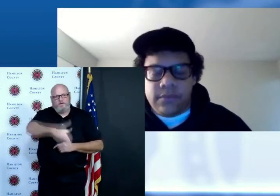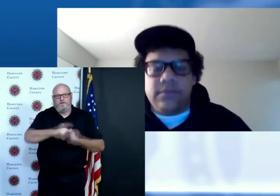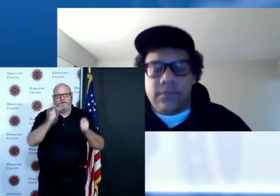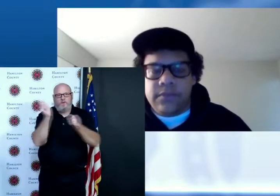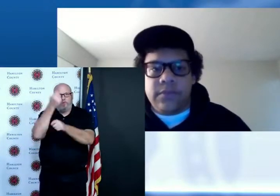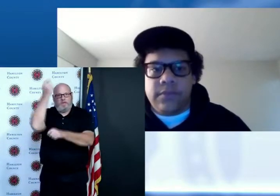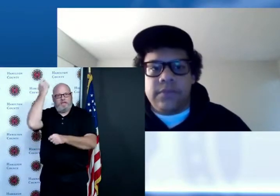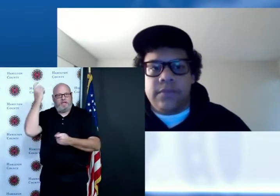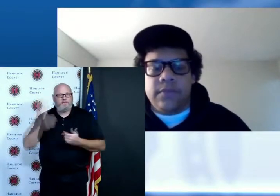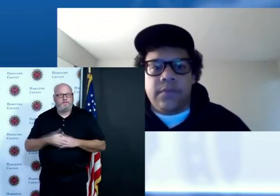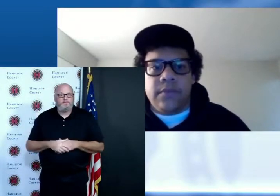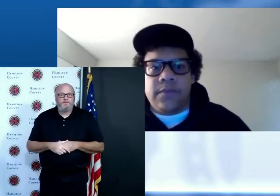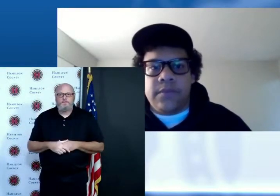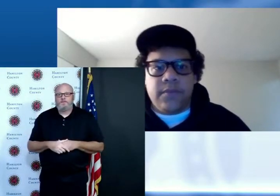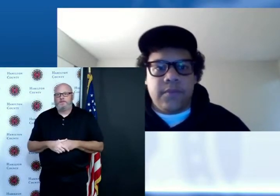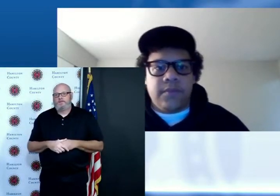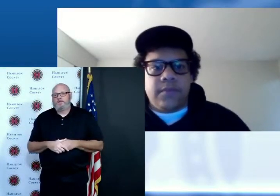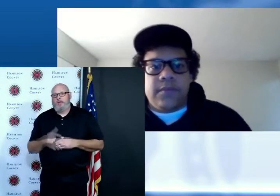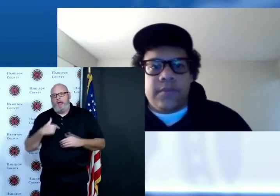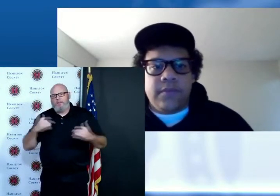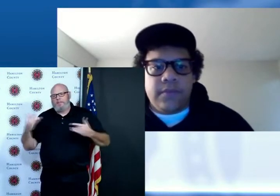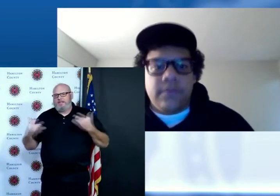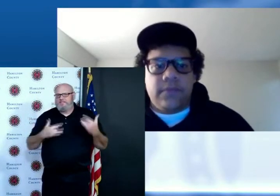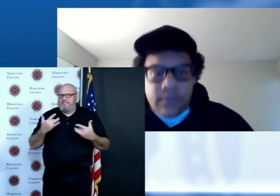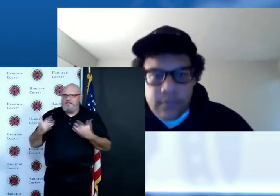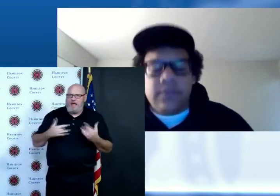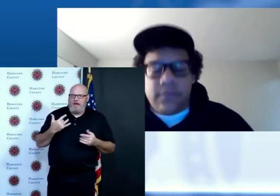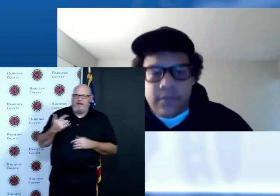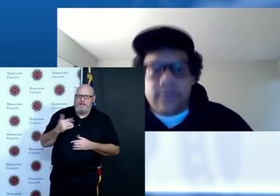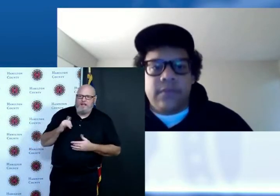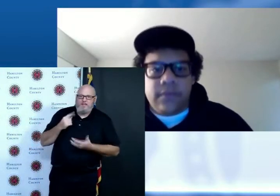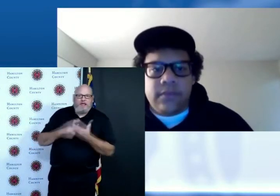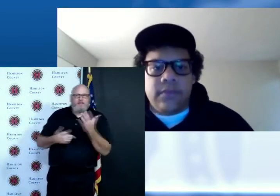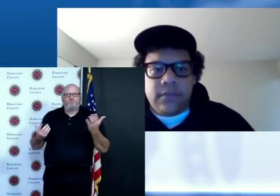excited about it but that's what I mean when you know there's going to be limited resources